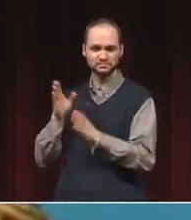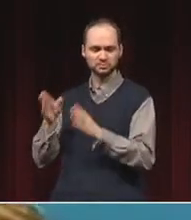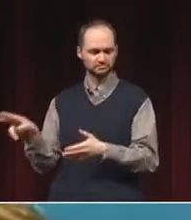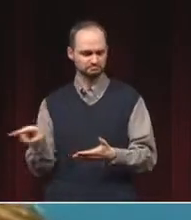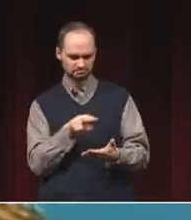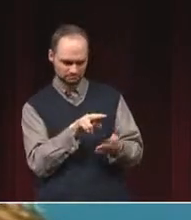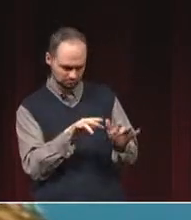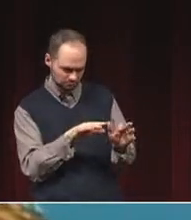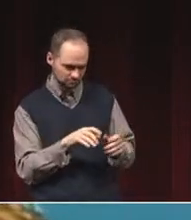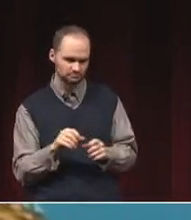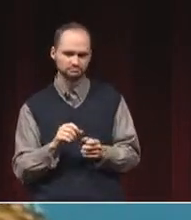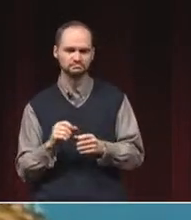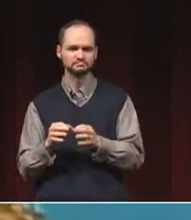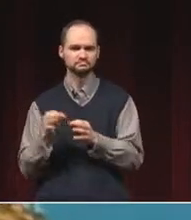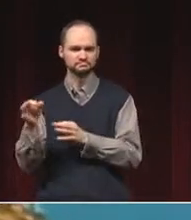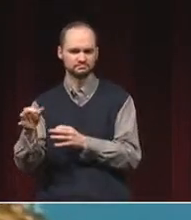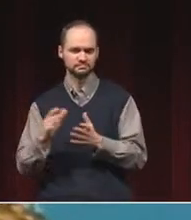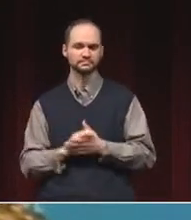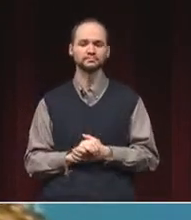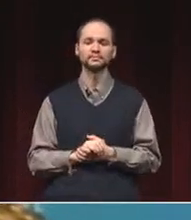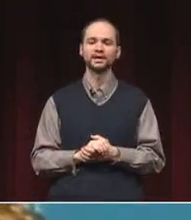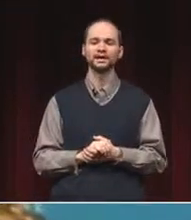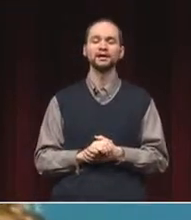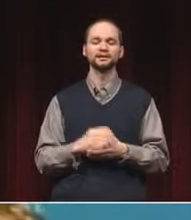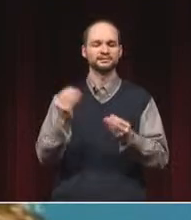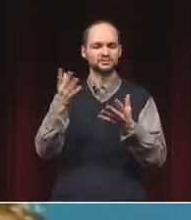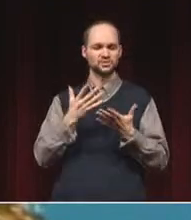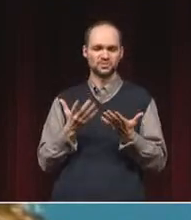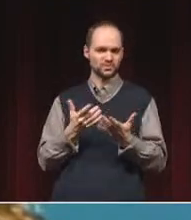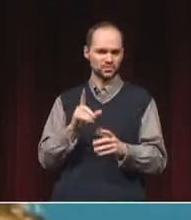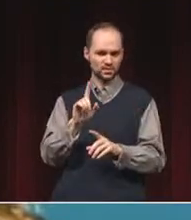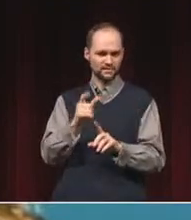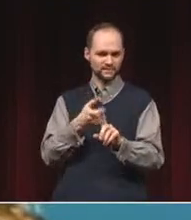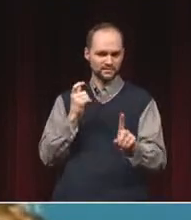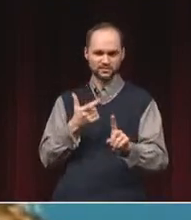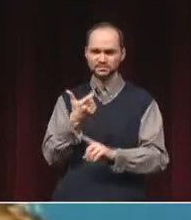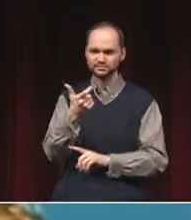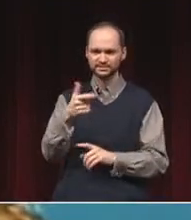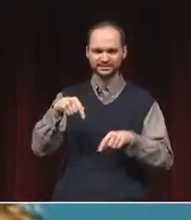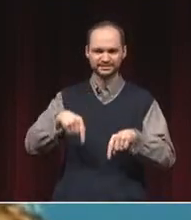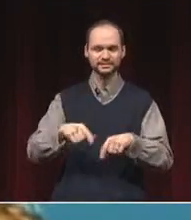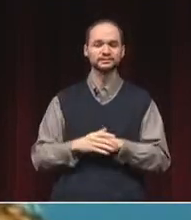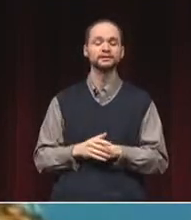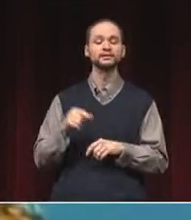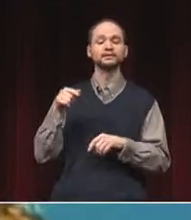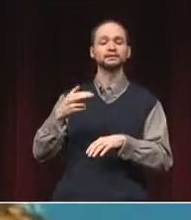This program is brought to you by the National Archives public programs and education team